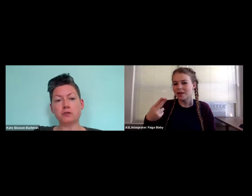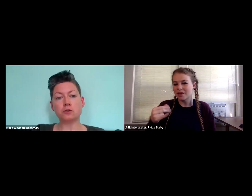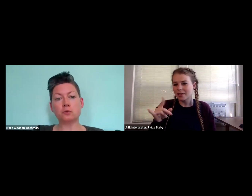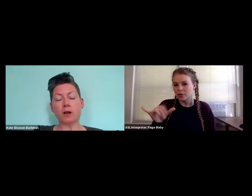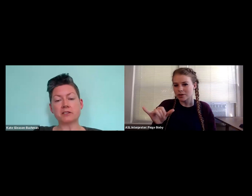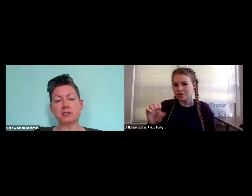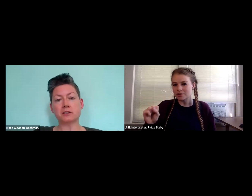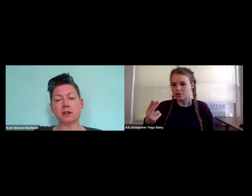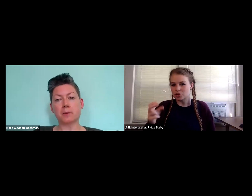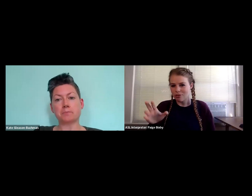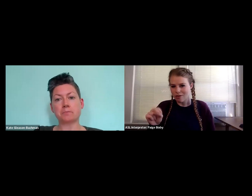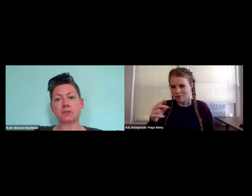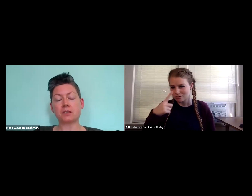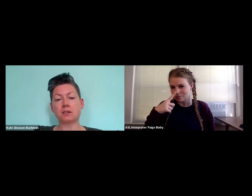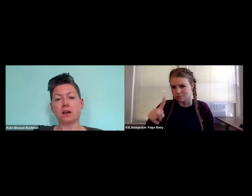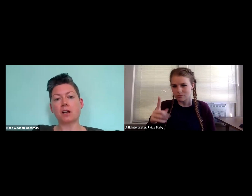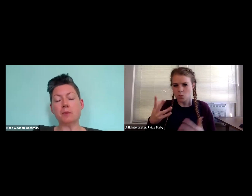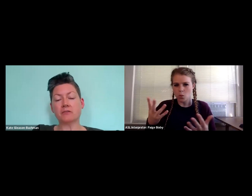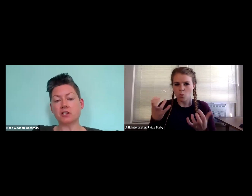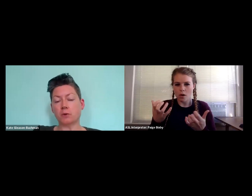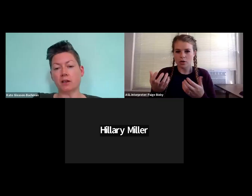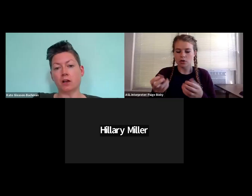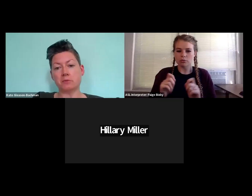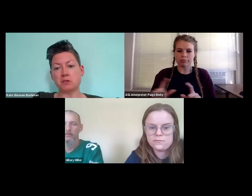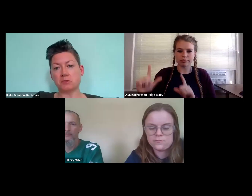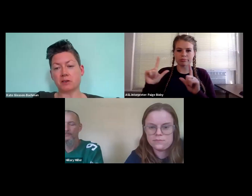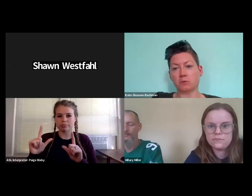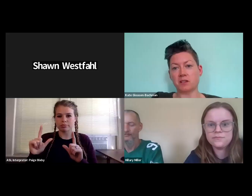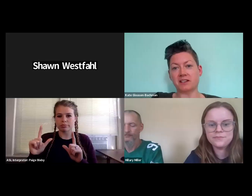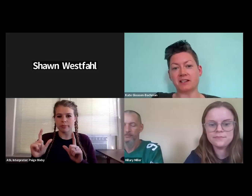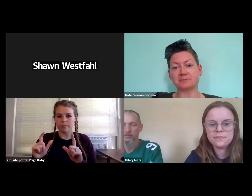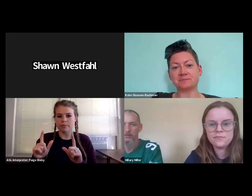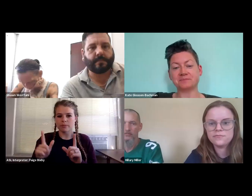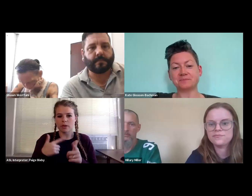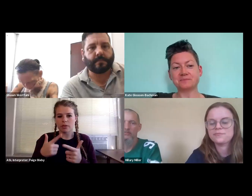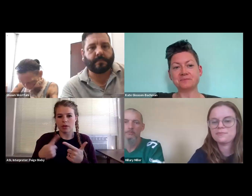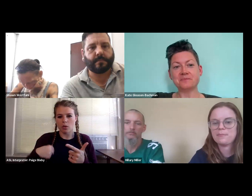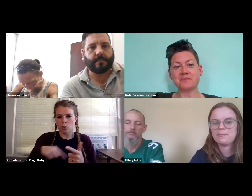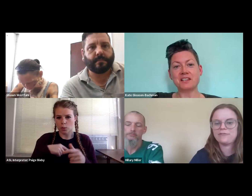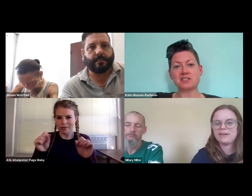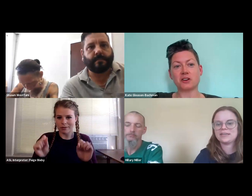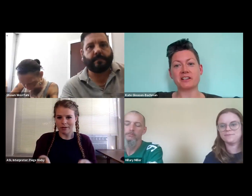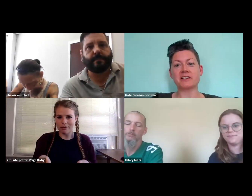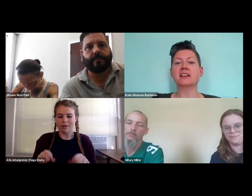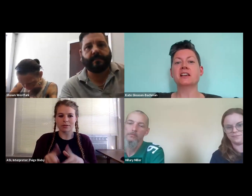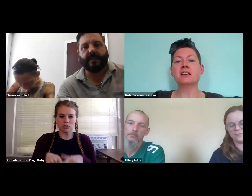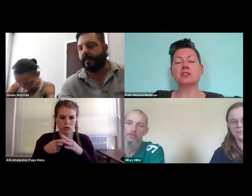if you want to come on video and unmute, then we can get started.